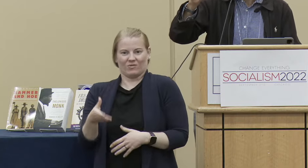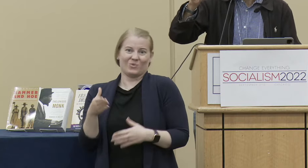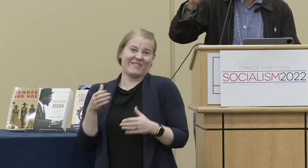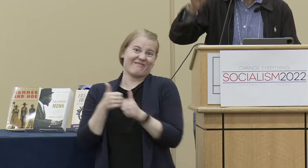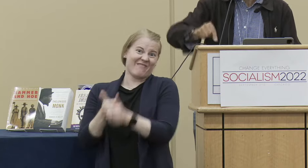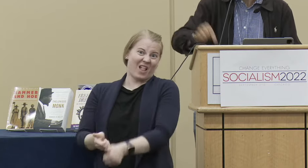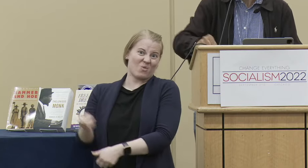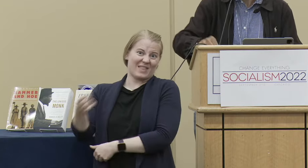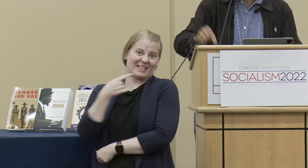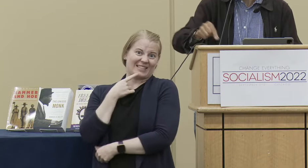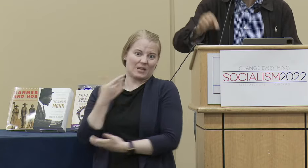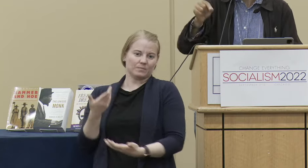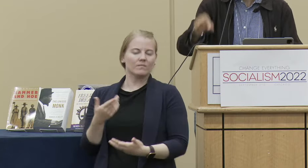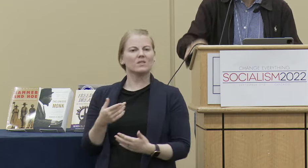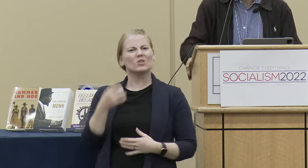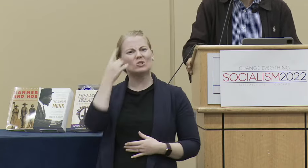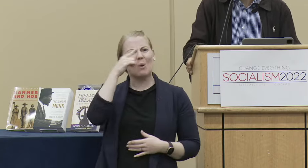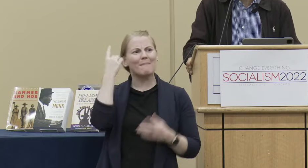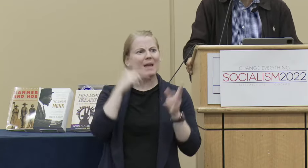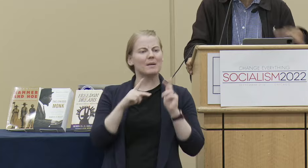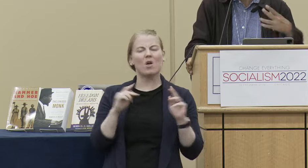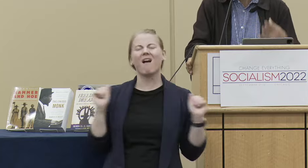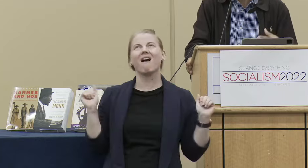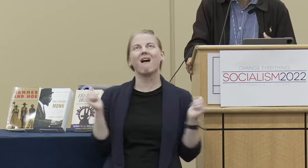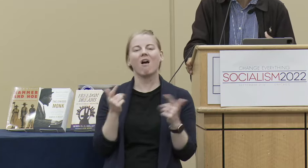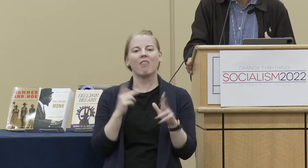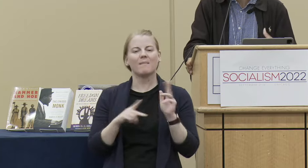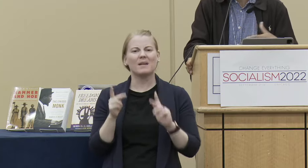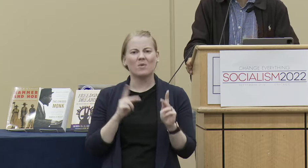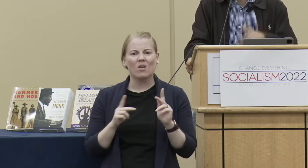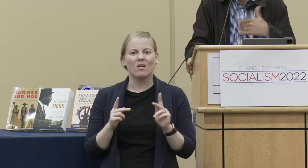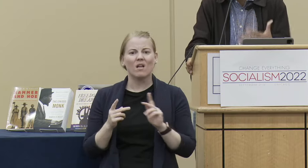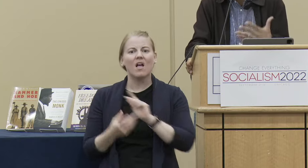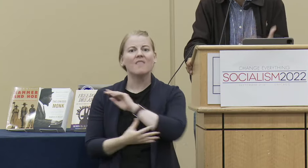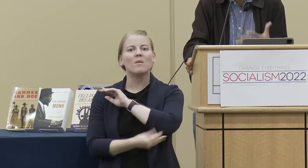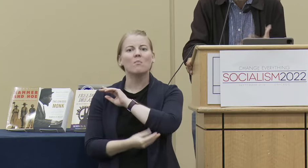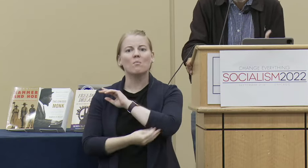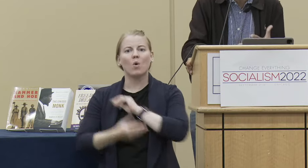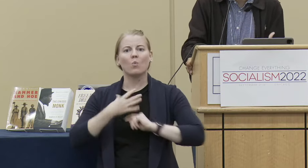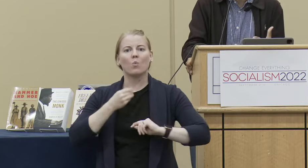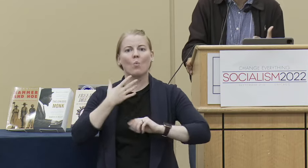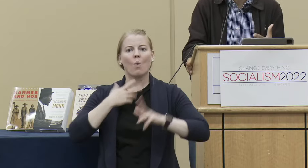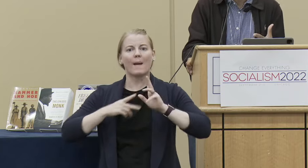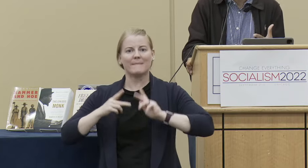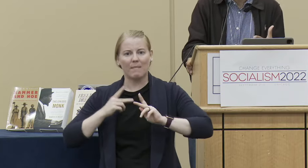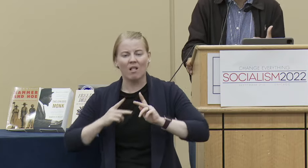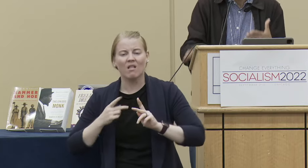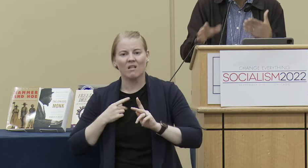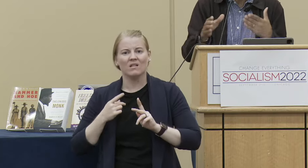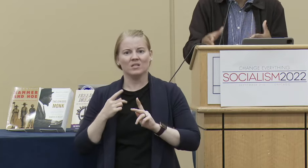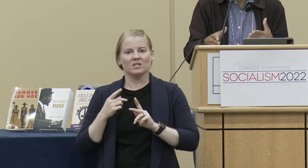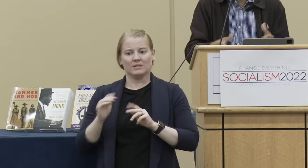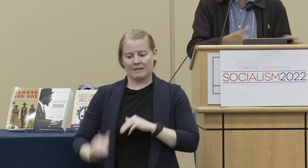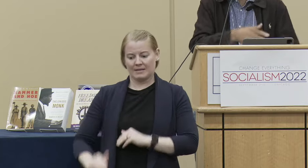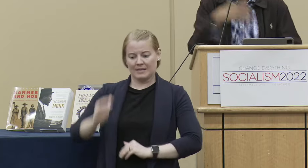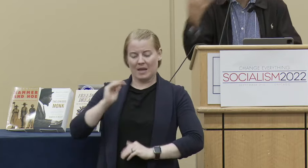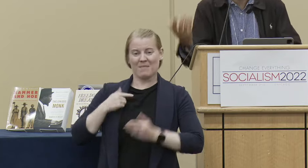they say. And, so, Black people and all the people, including the poor white people, came up under